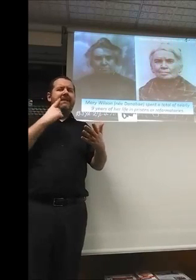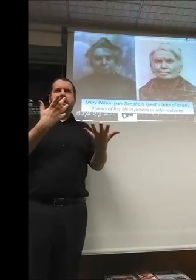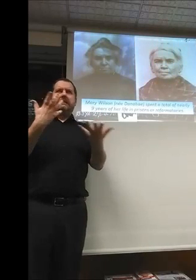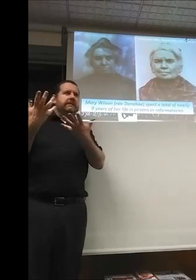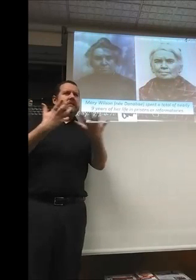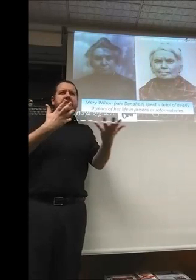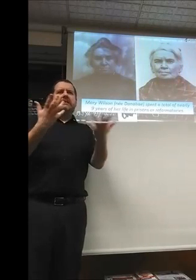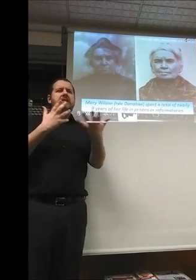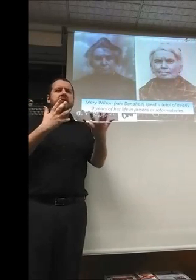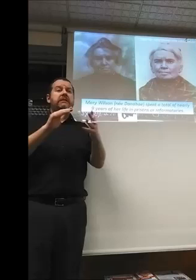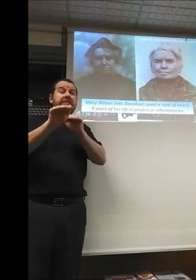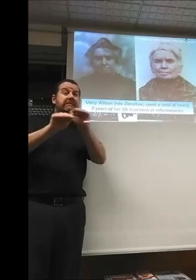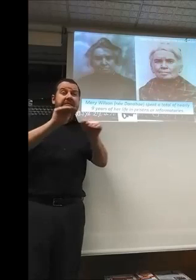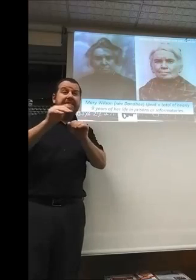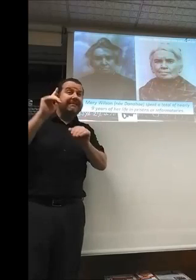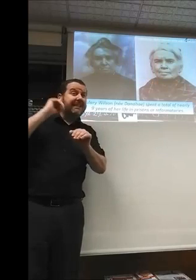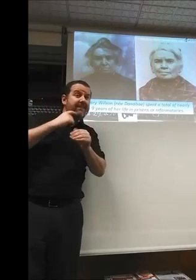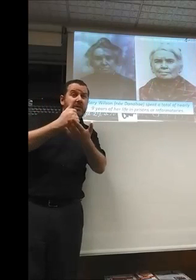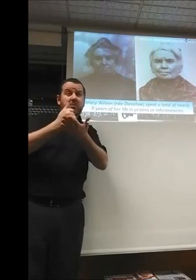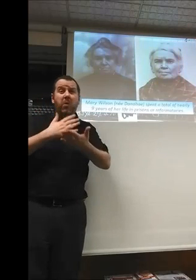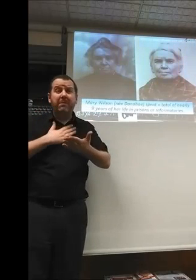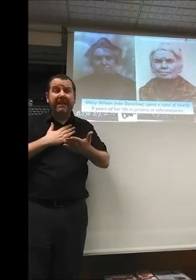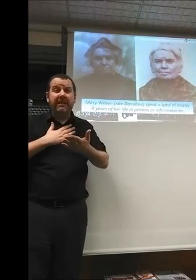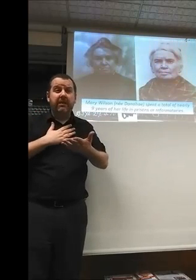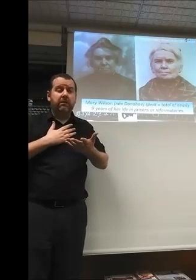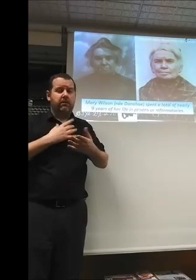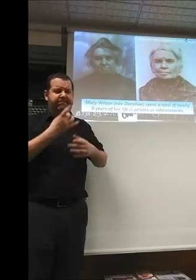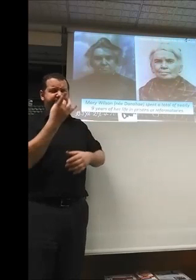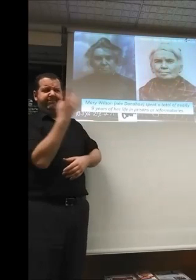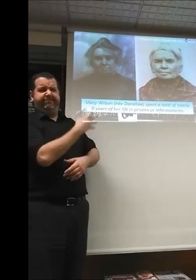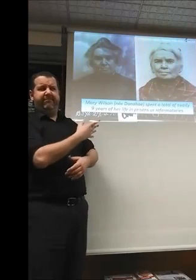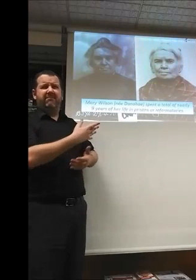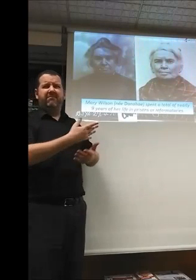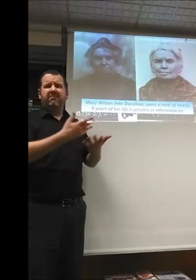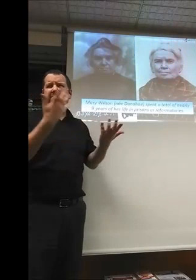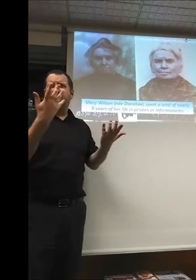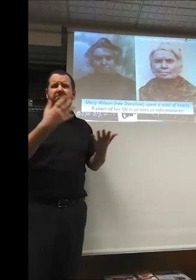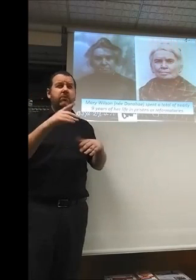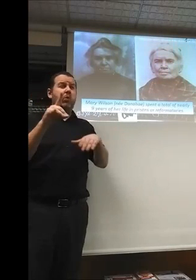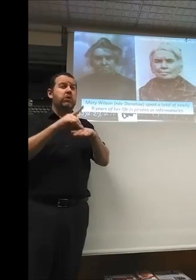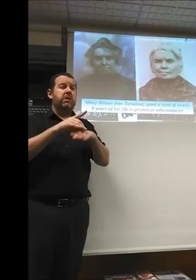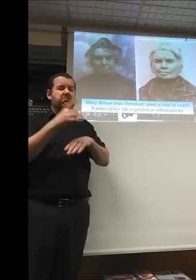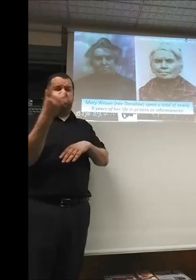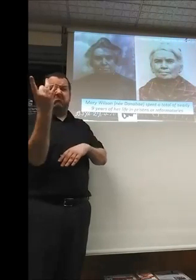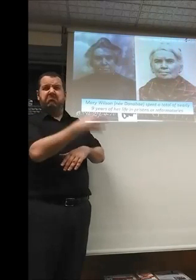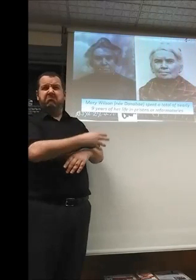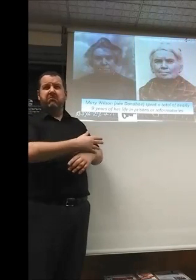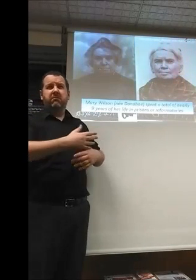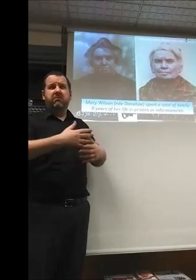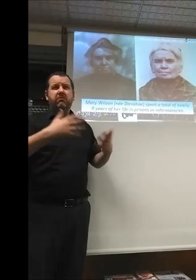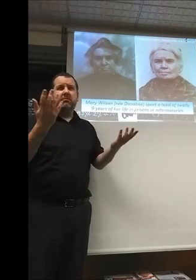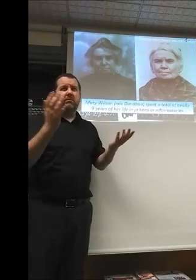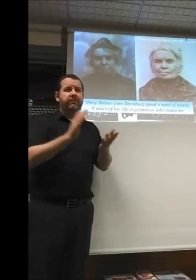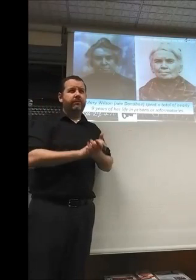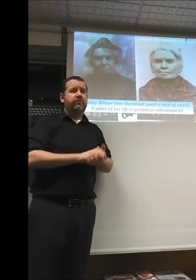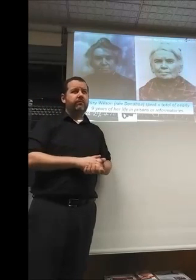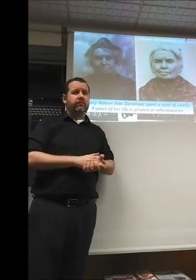an interpreter during the wedding? I’m not sure. So the census of Ireland in 1901, they would take a census of the population of Ireland and in Dublin she lived with husband and with her child with her daughter Angus and she’s only 5 years old, but its sad to find out that Johanna had a long life and overall had 8 children but a lot of them died very young and then her husband eventually died as well